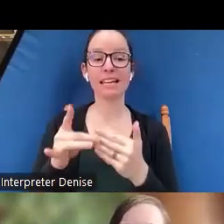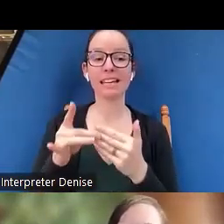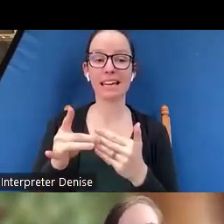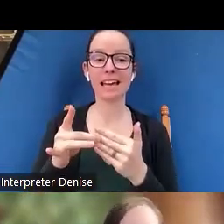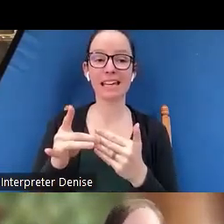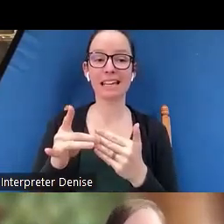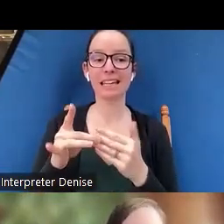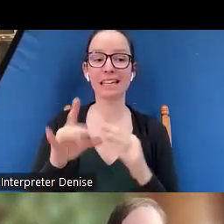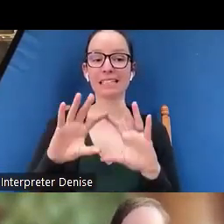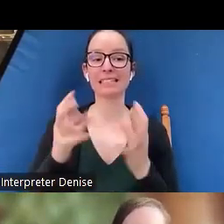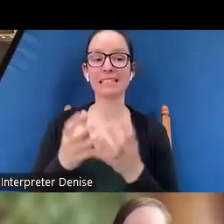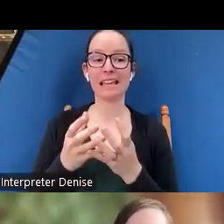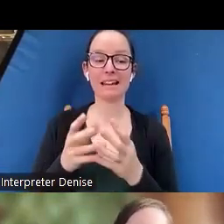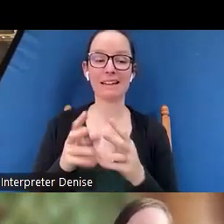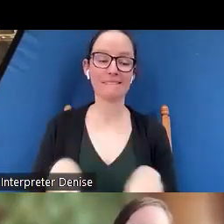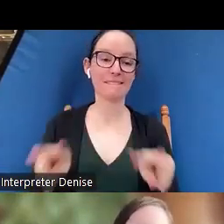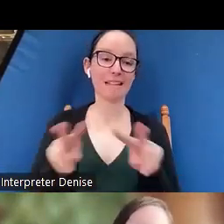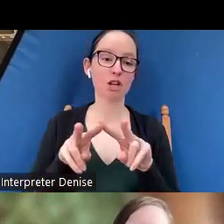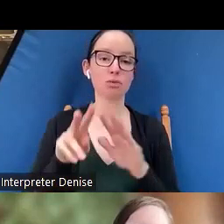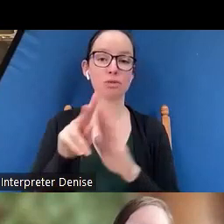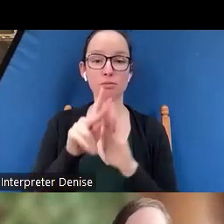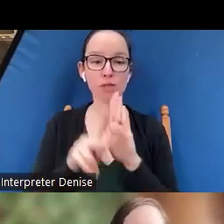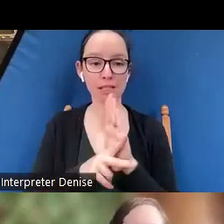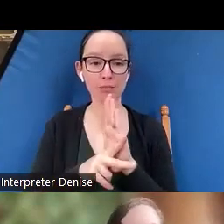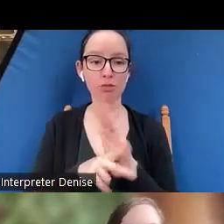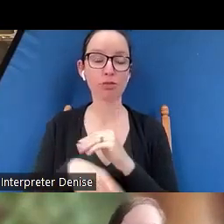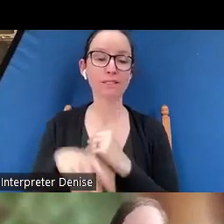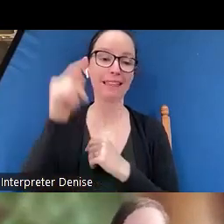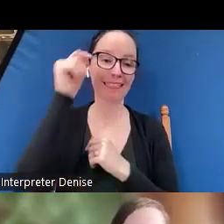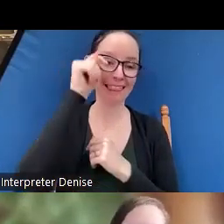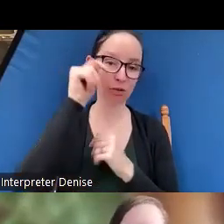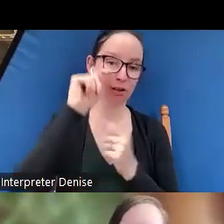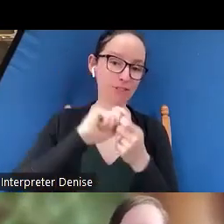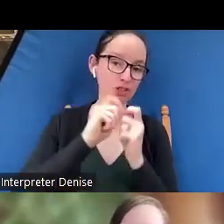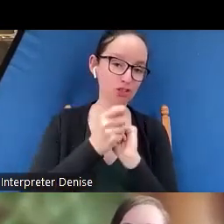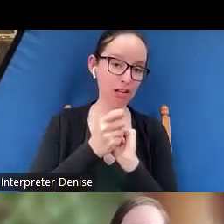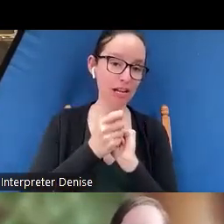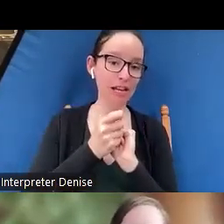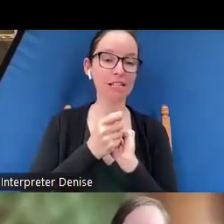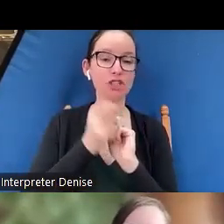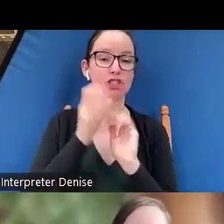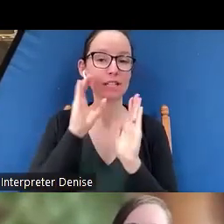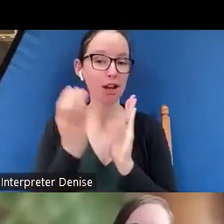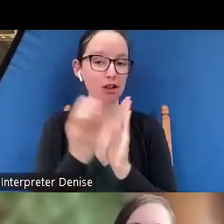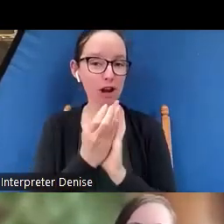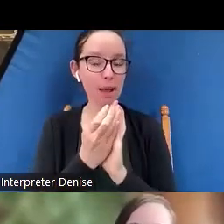a logic model or theory of change diagram. So illustrations of sort of what the team wants to communicate